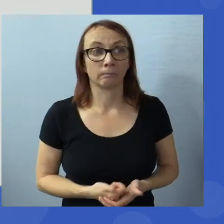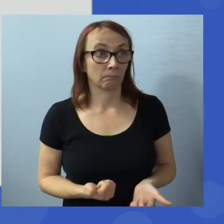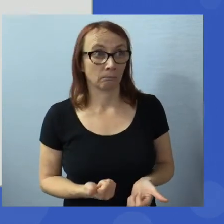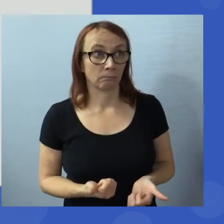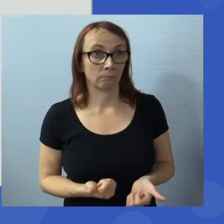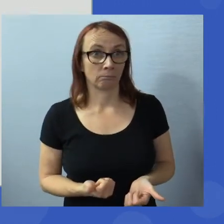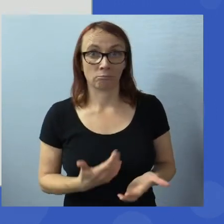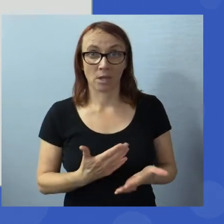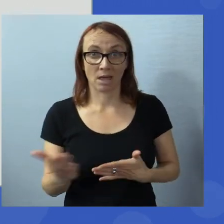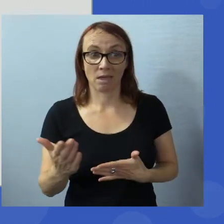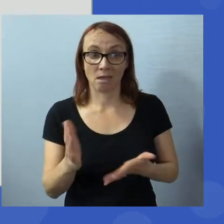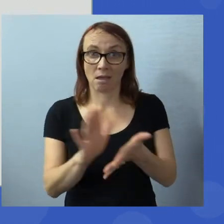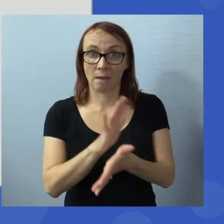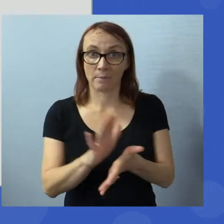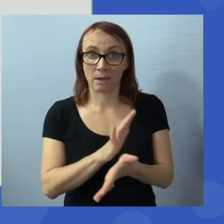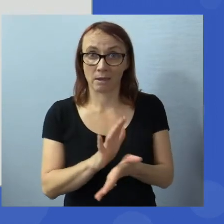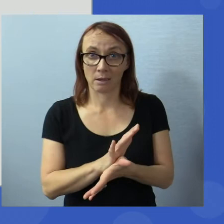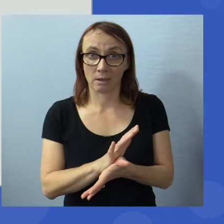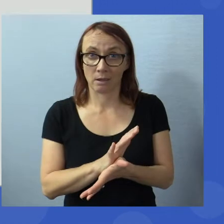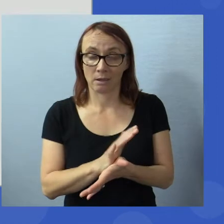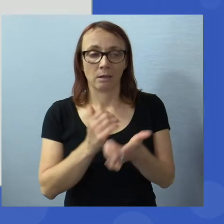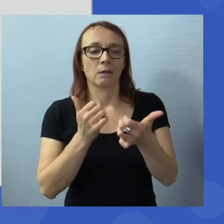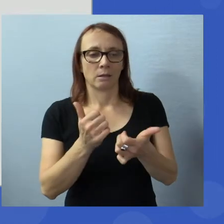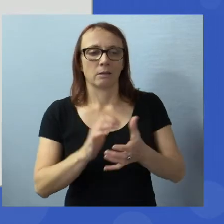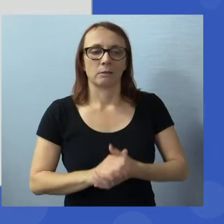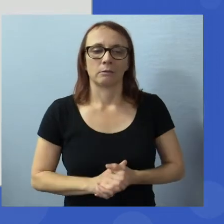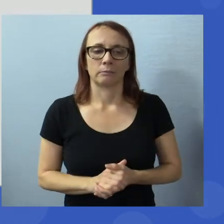with that shall we shall we start so we're gonna work and the benefit of this